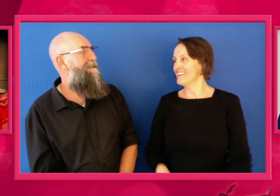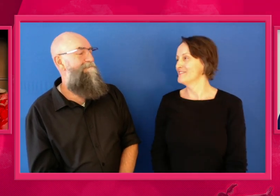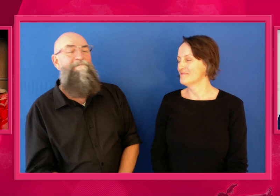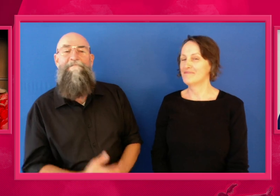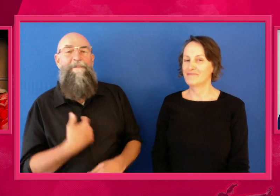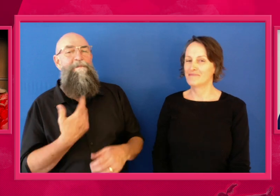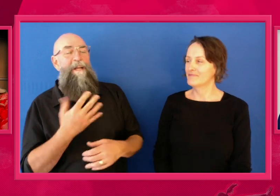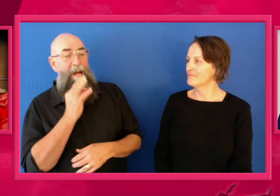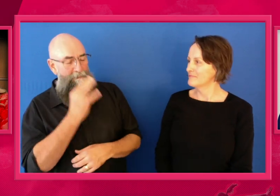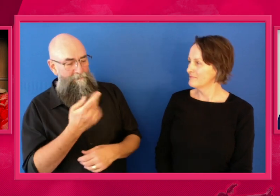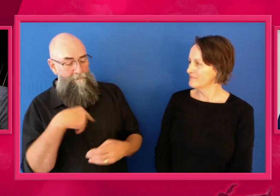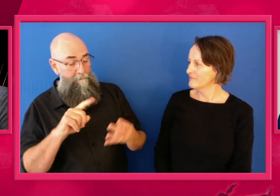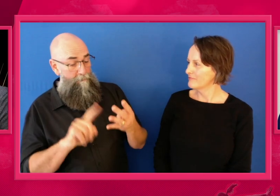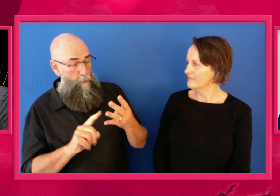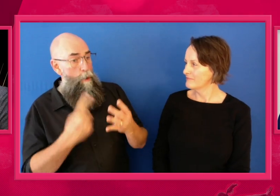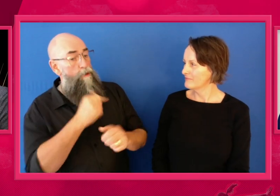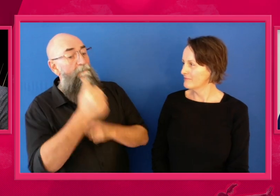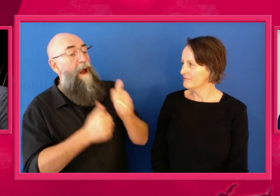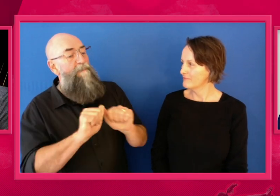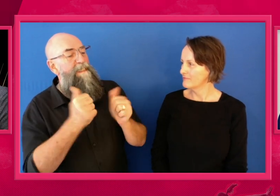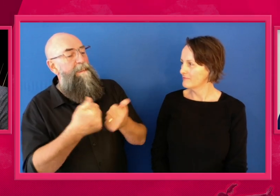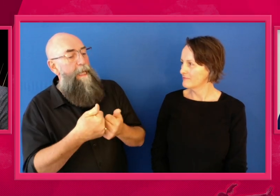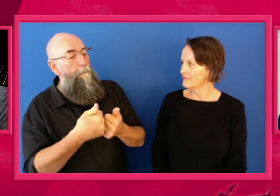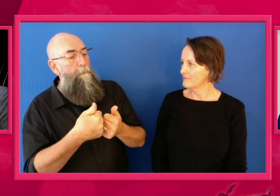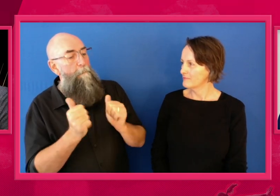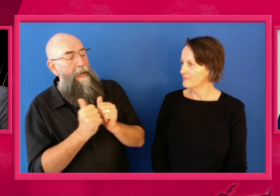Rheed McCracken: Past or present? Kurt Fearnley: Any. And why am I?